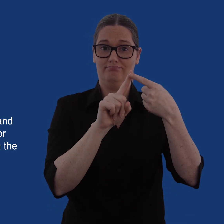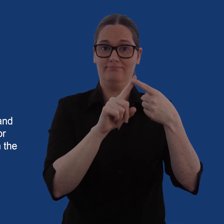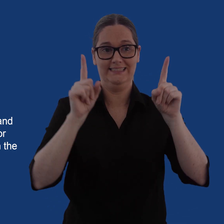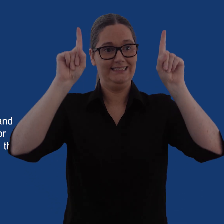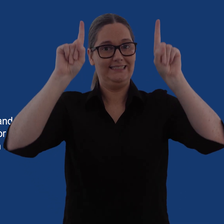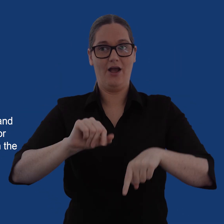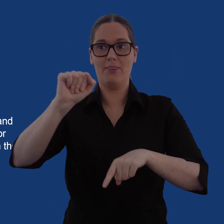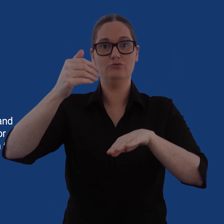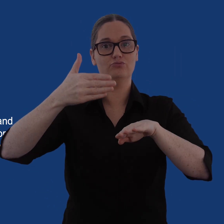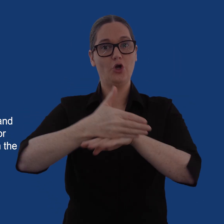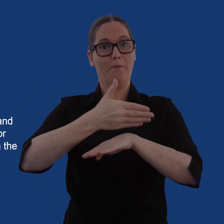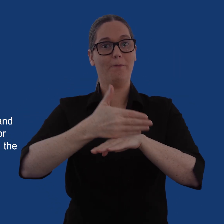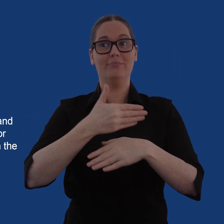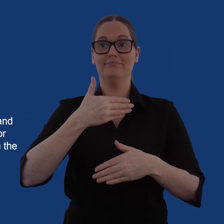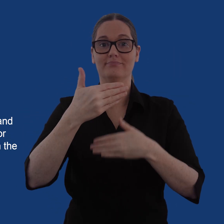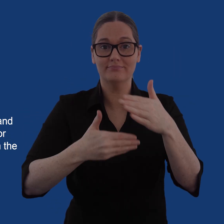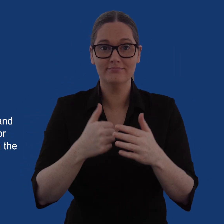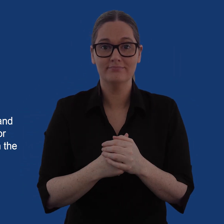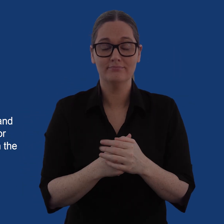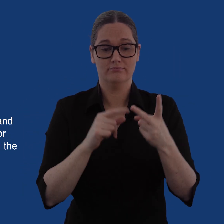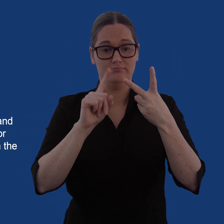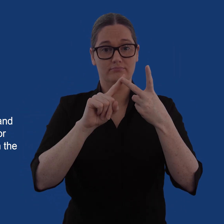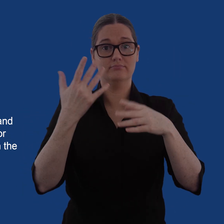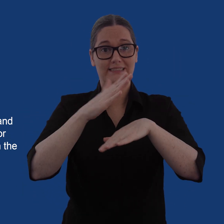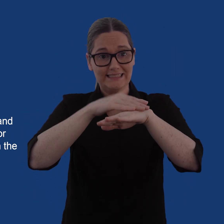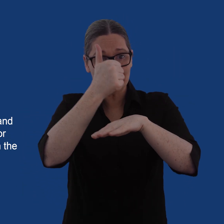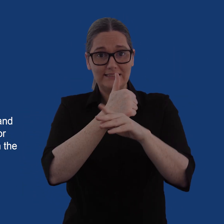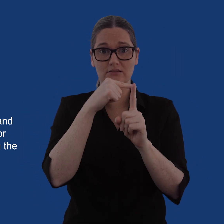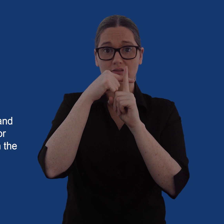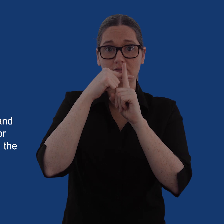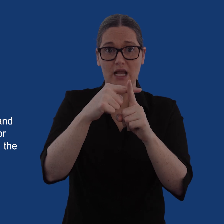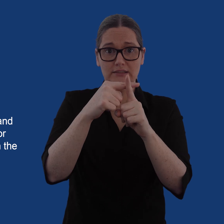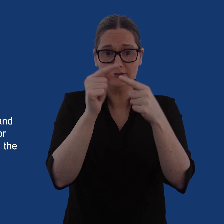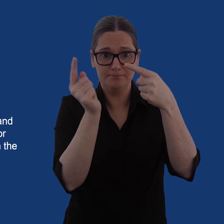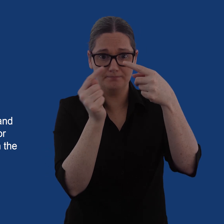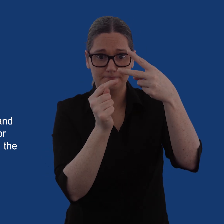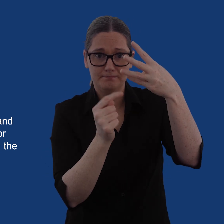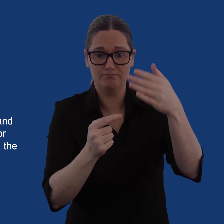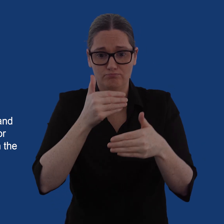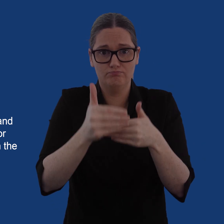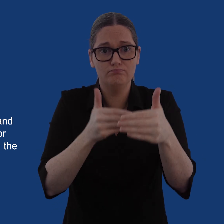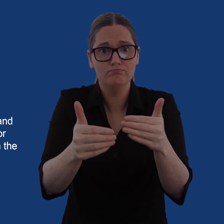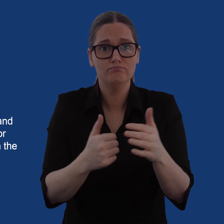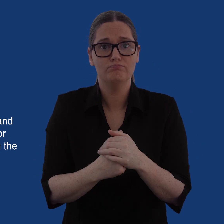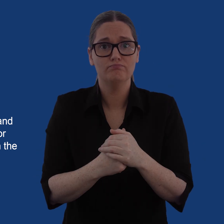• Starting their job • Setting targets and